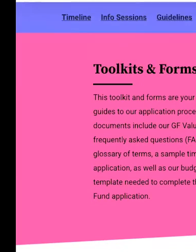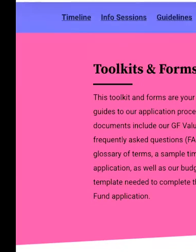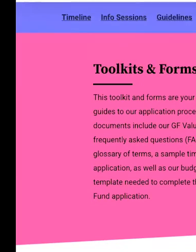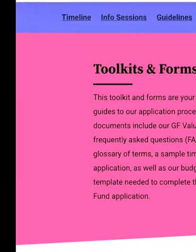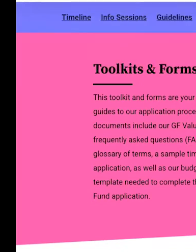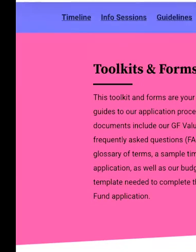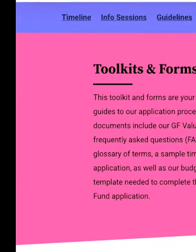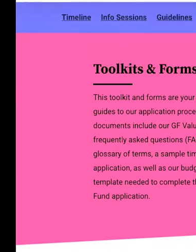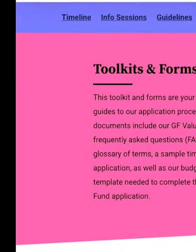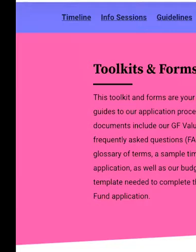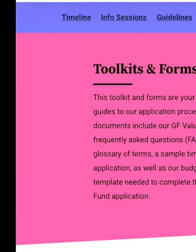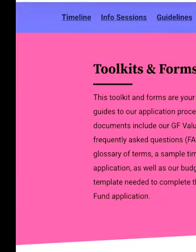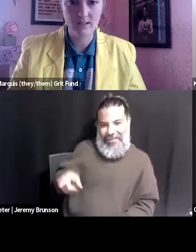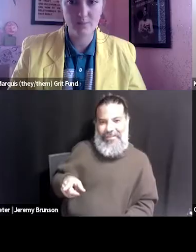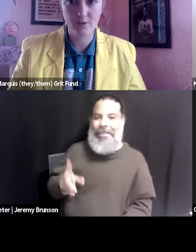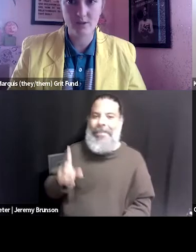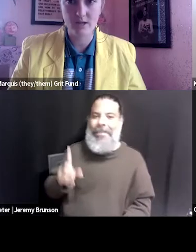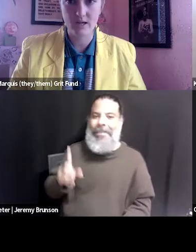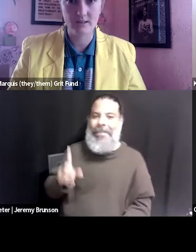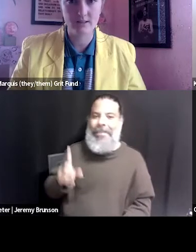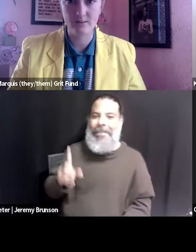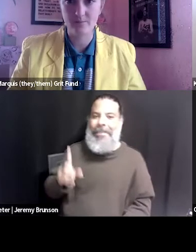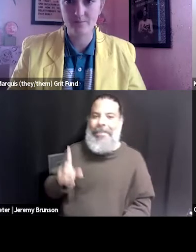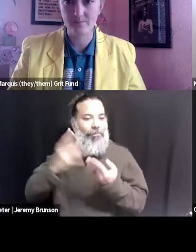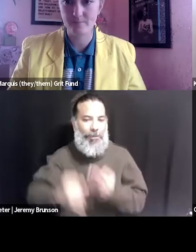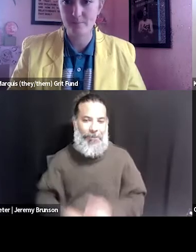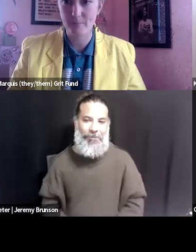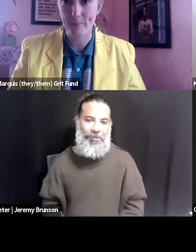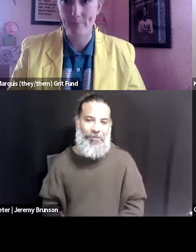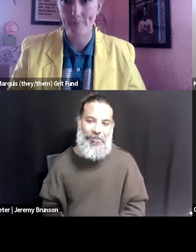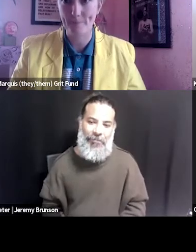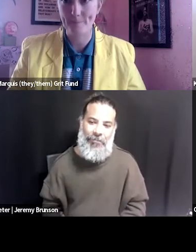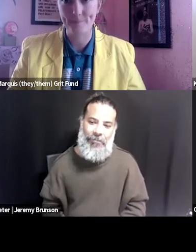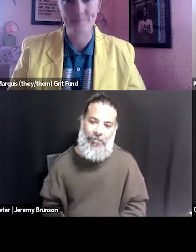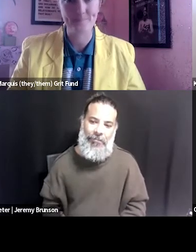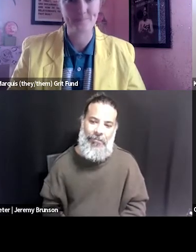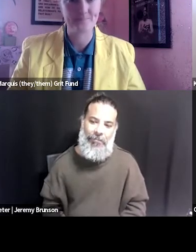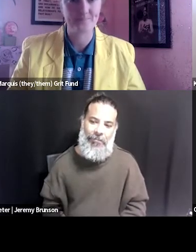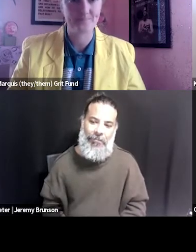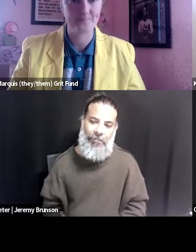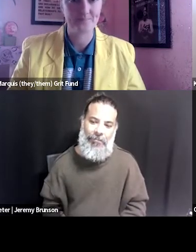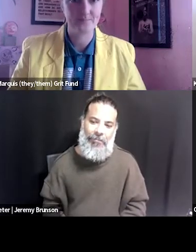so we can hear about his project. All right.